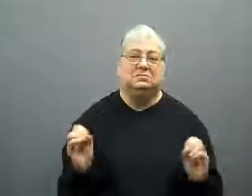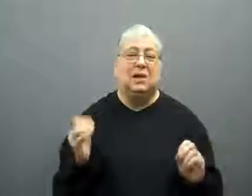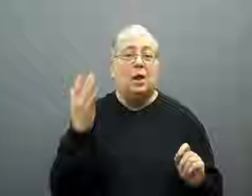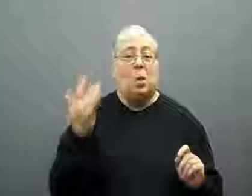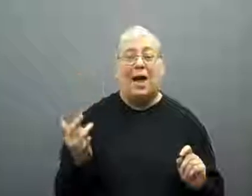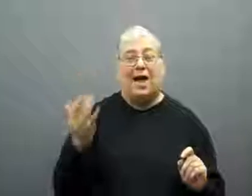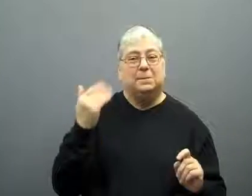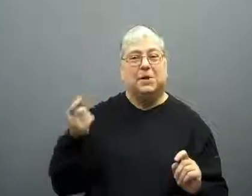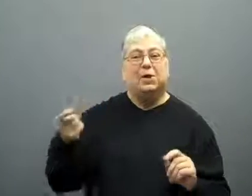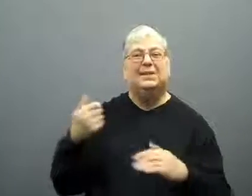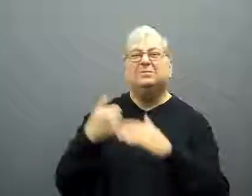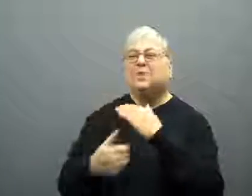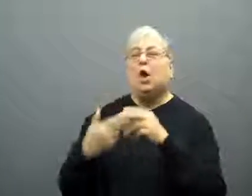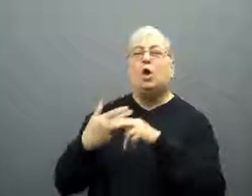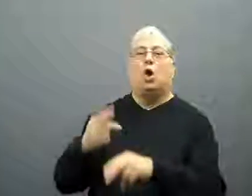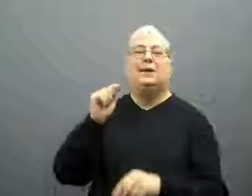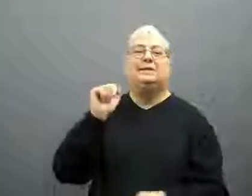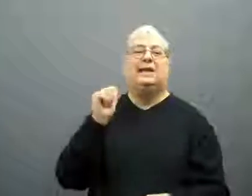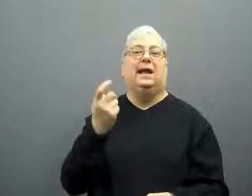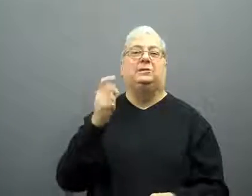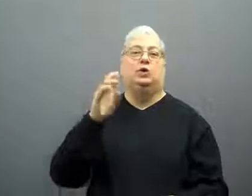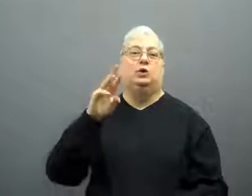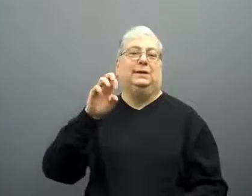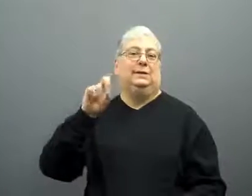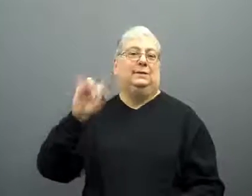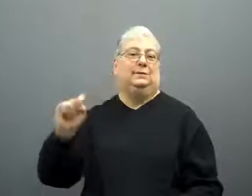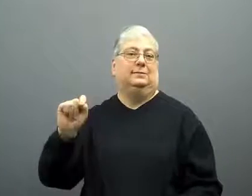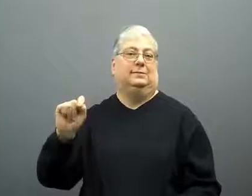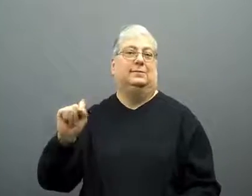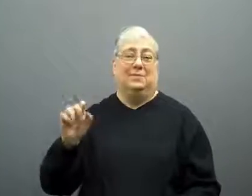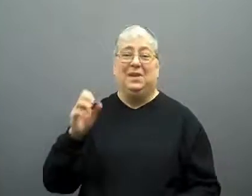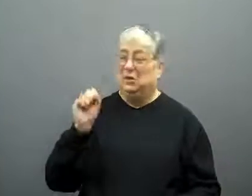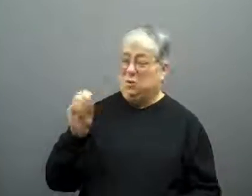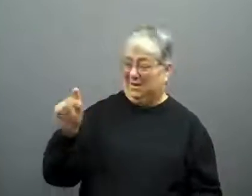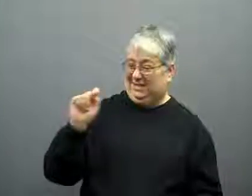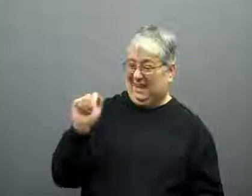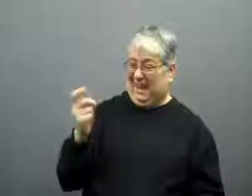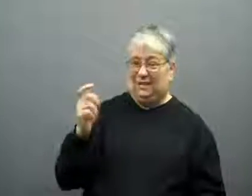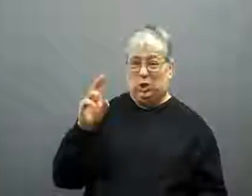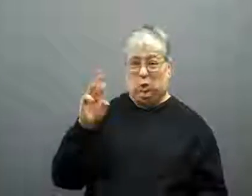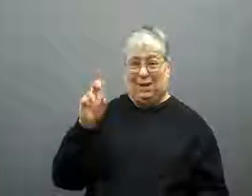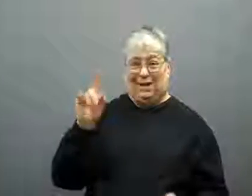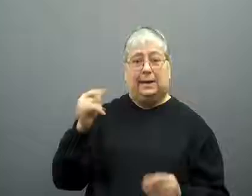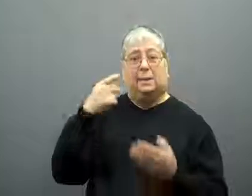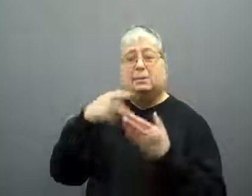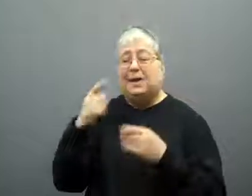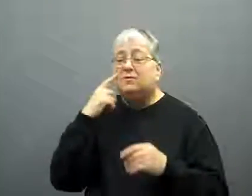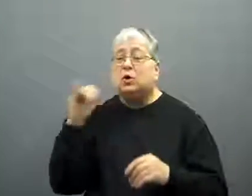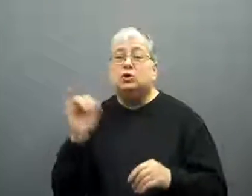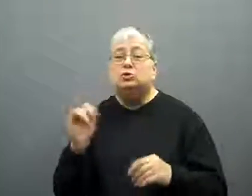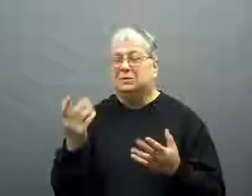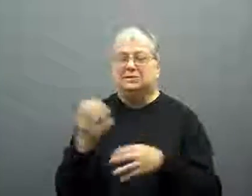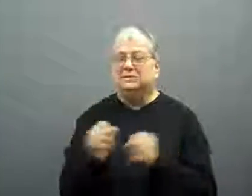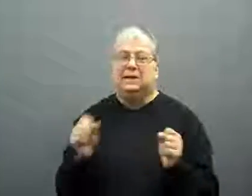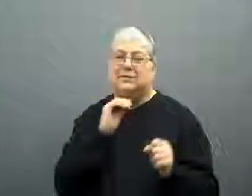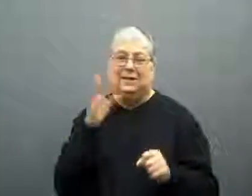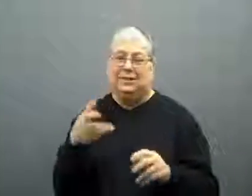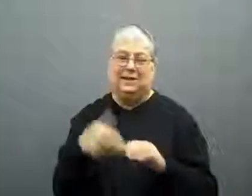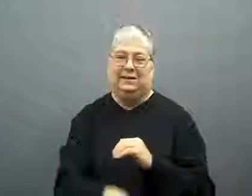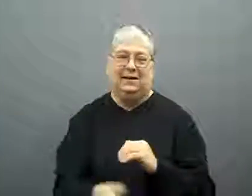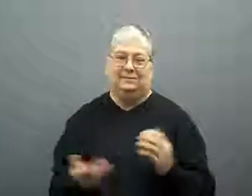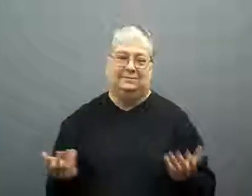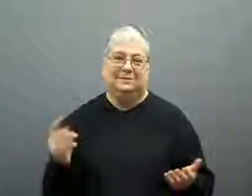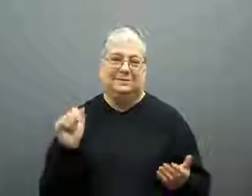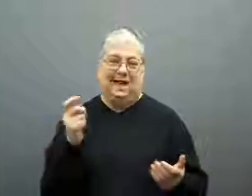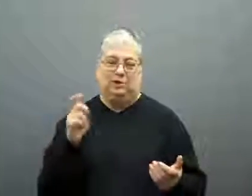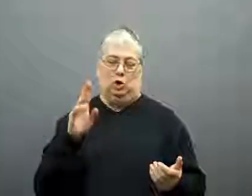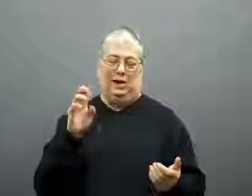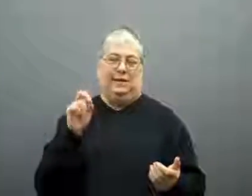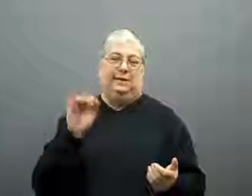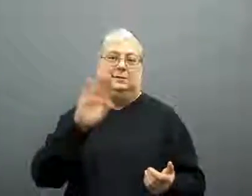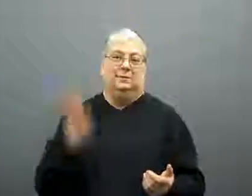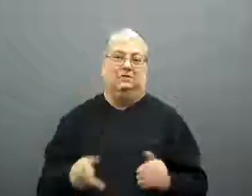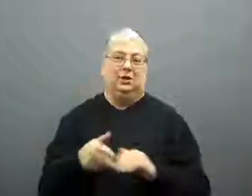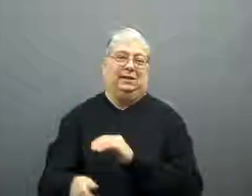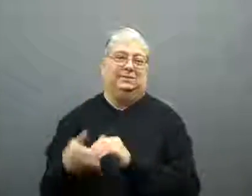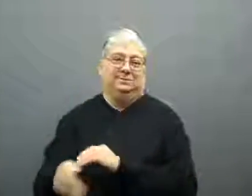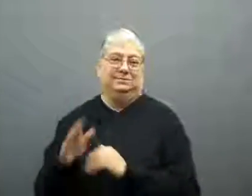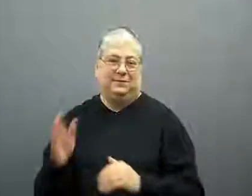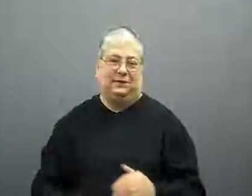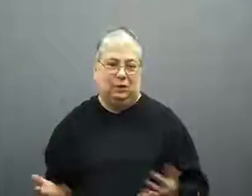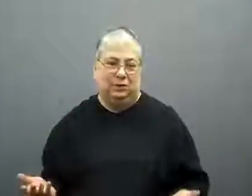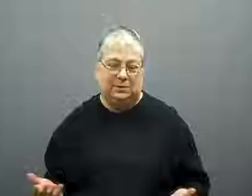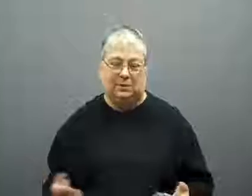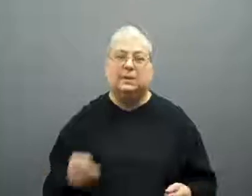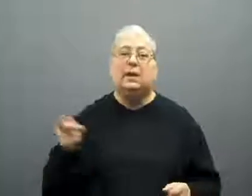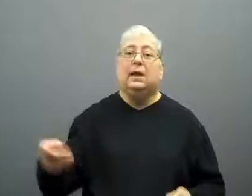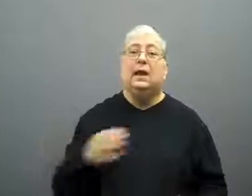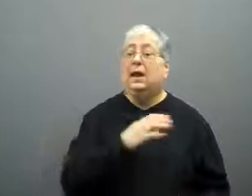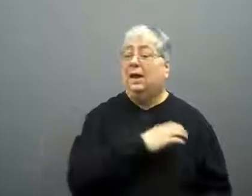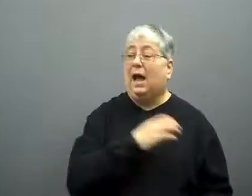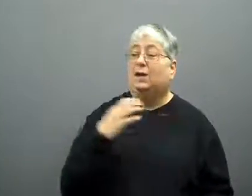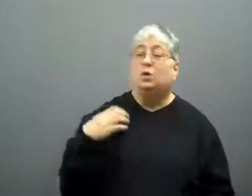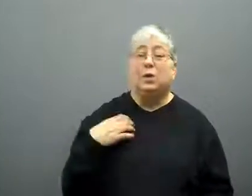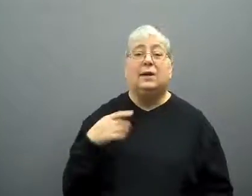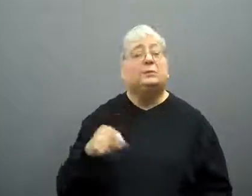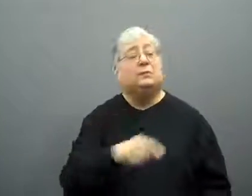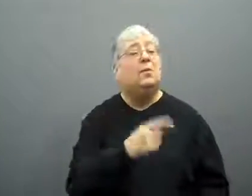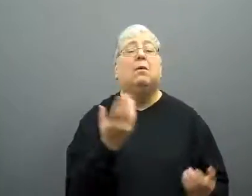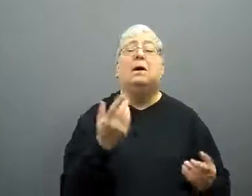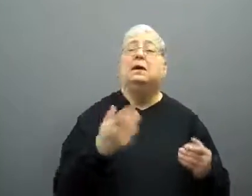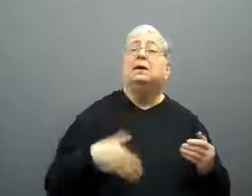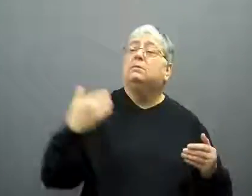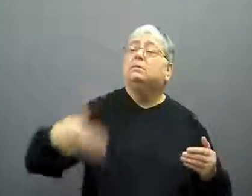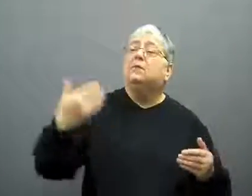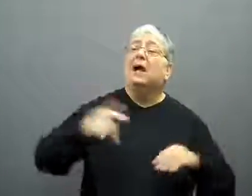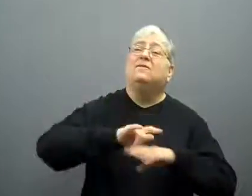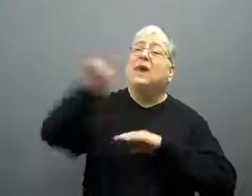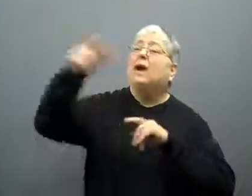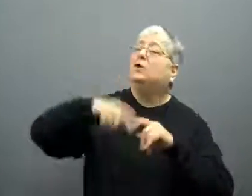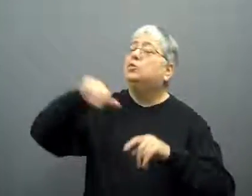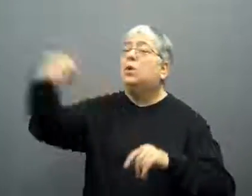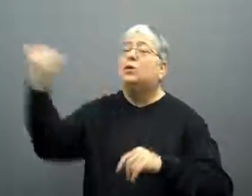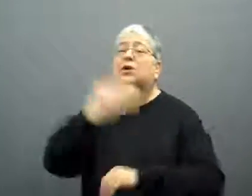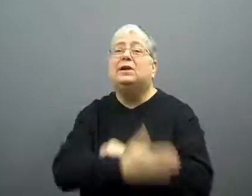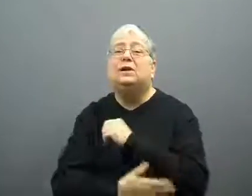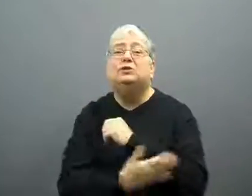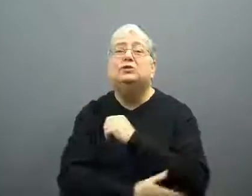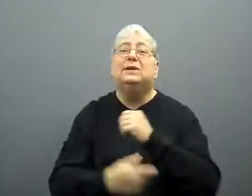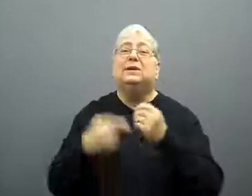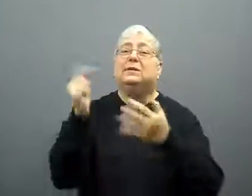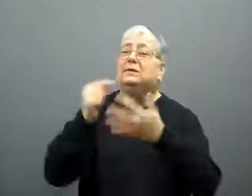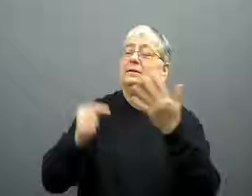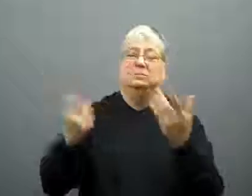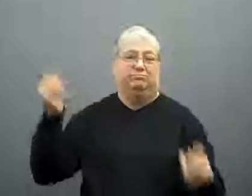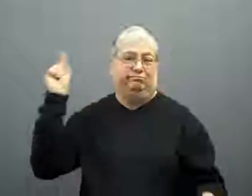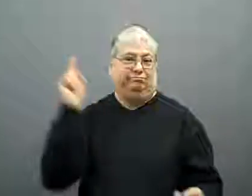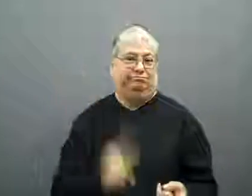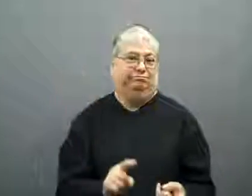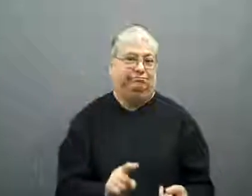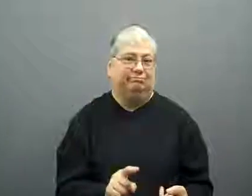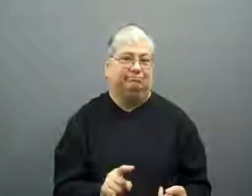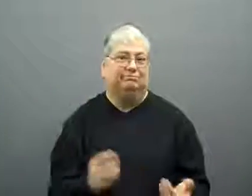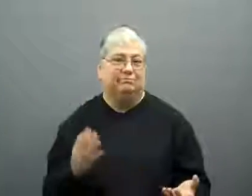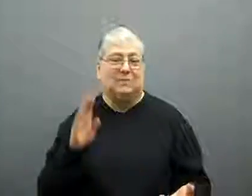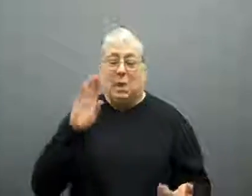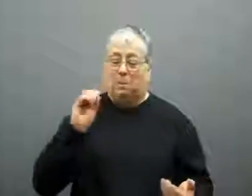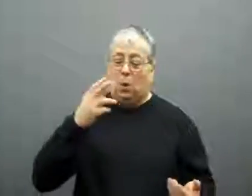The provisions in it are tax credits, and those aren't touched in cuts.